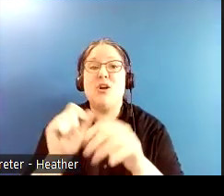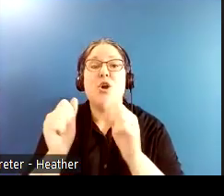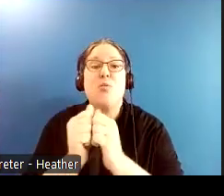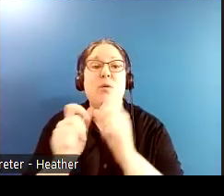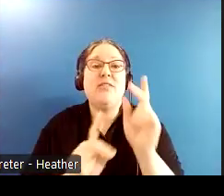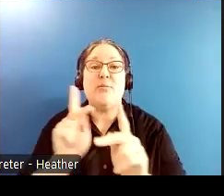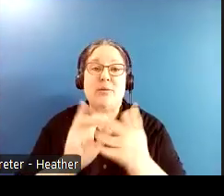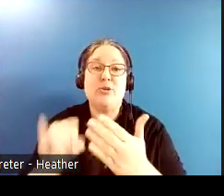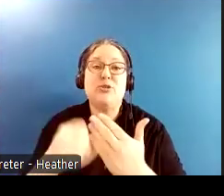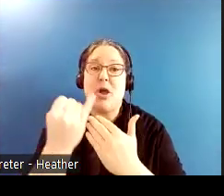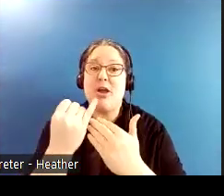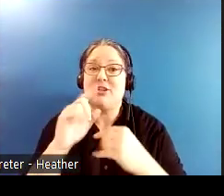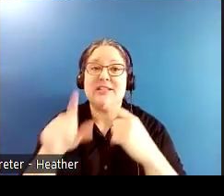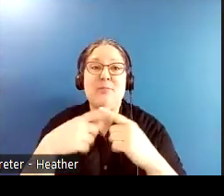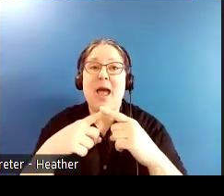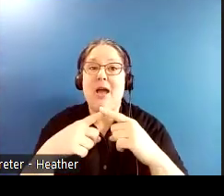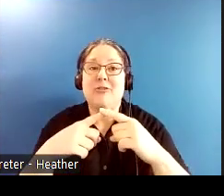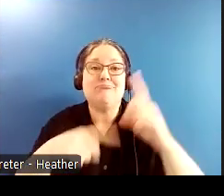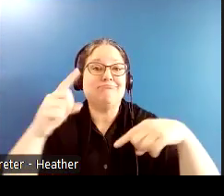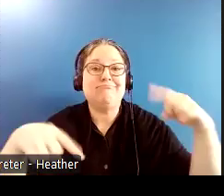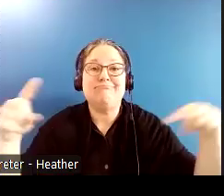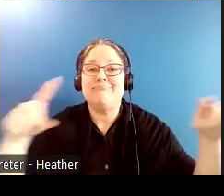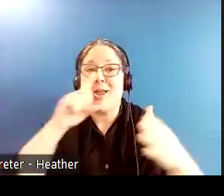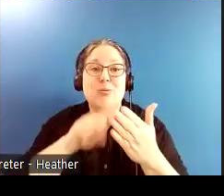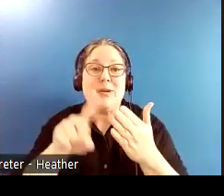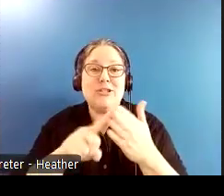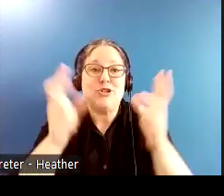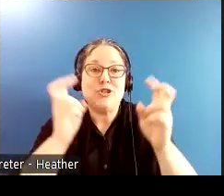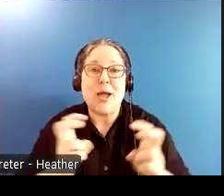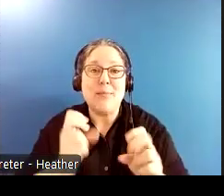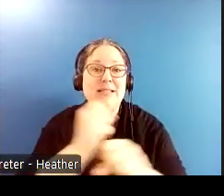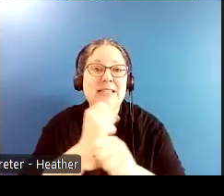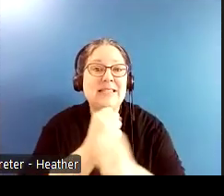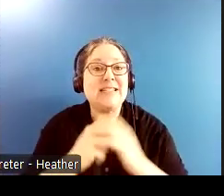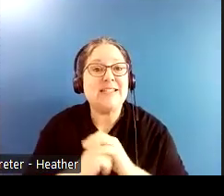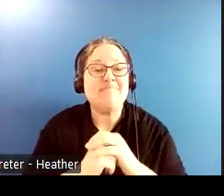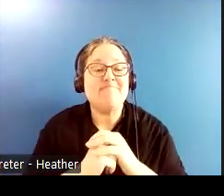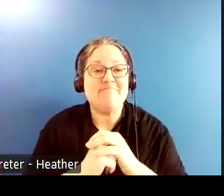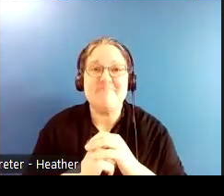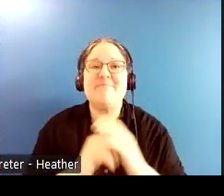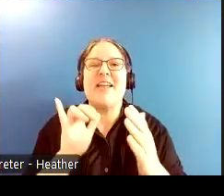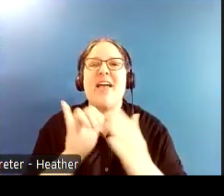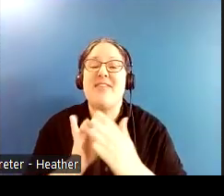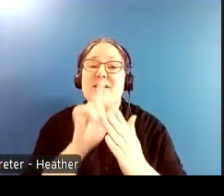projects on all kinds of different research topics and um that's very valuable service